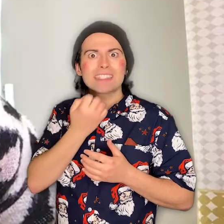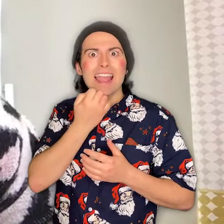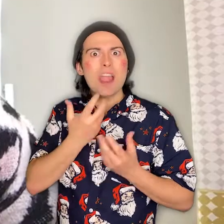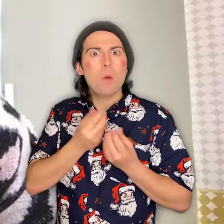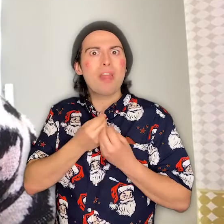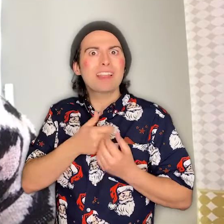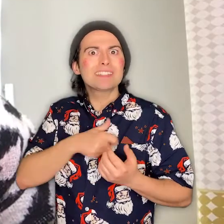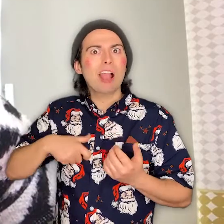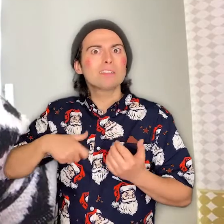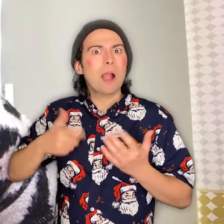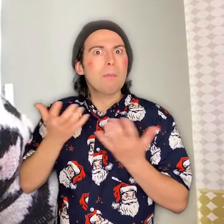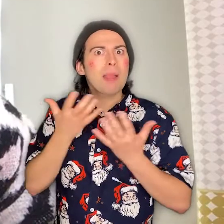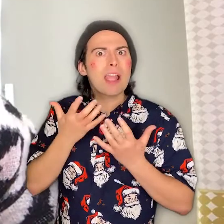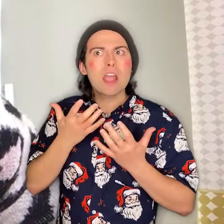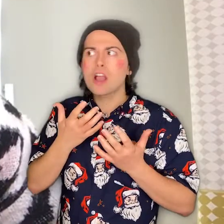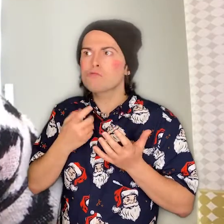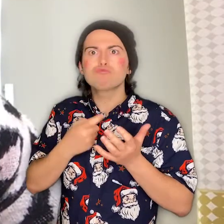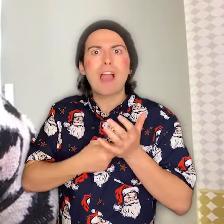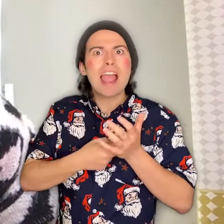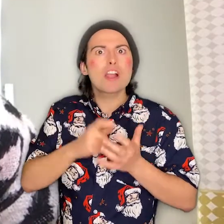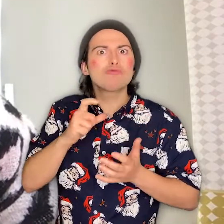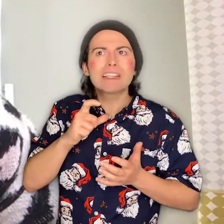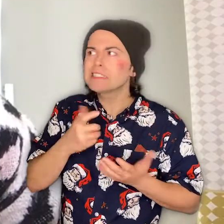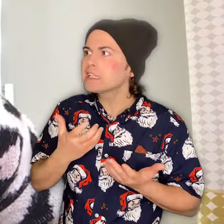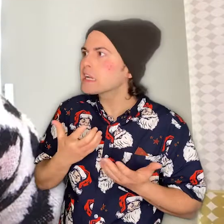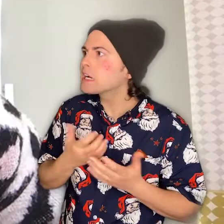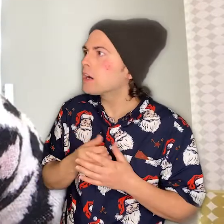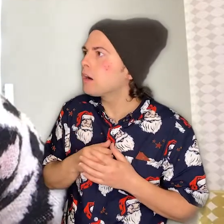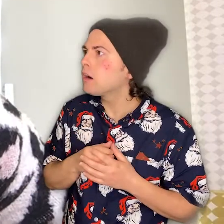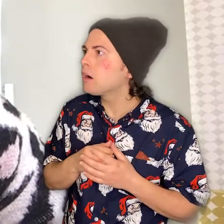Senga – Oh well I wouldnae kick yon Odsonne Edouard out of bed for eating biscuits